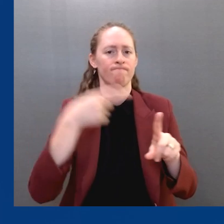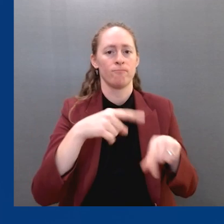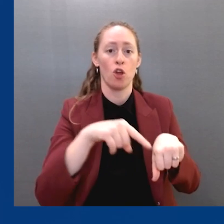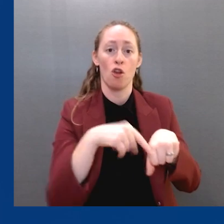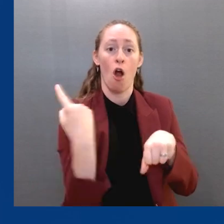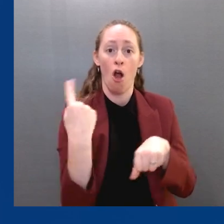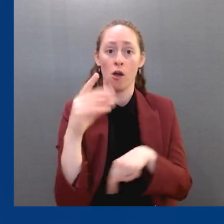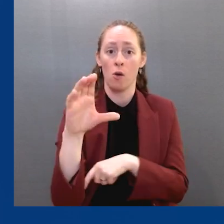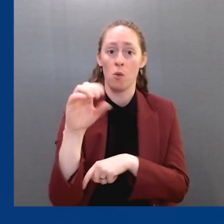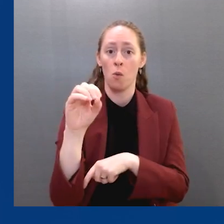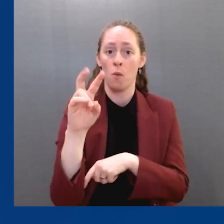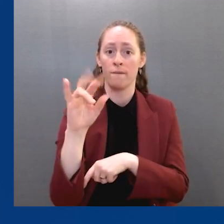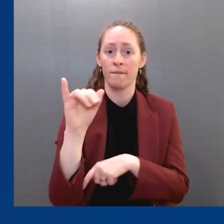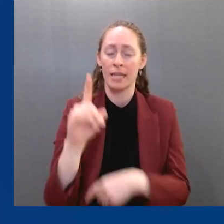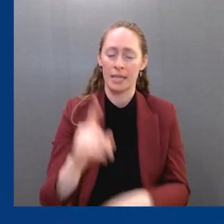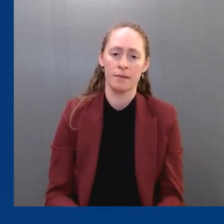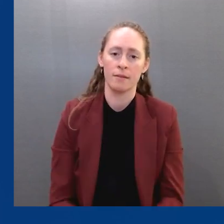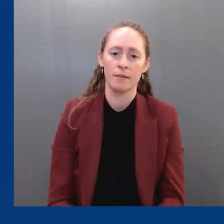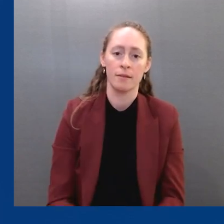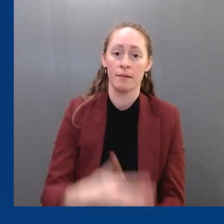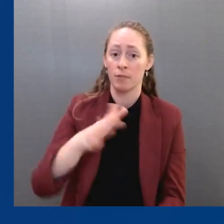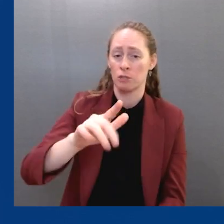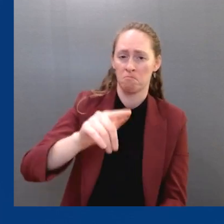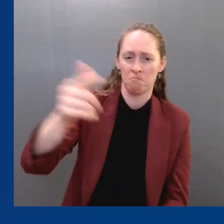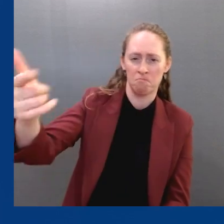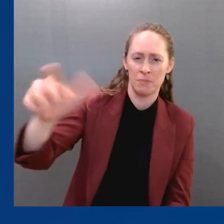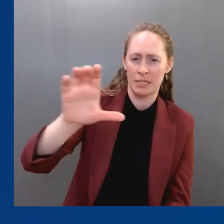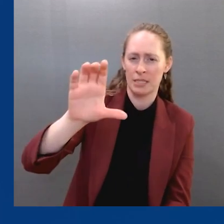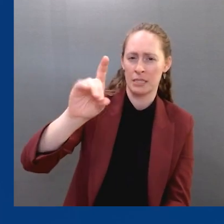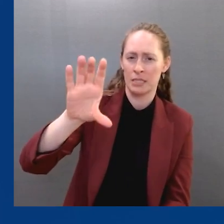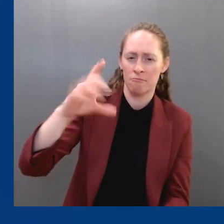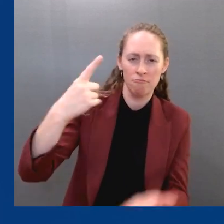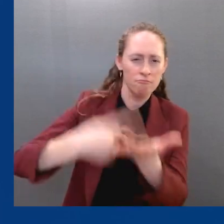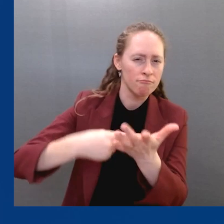of where we are with mass on public transport. Add to you in a second.